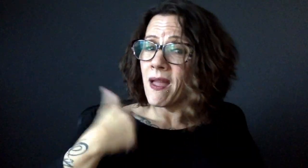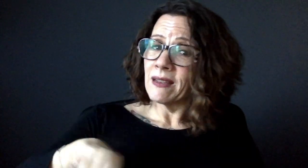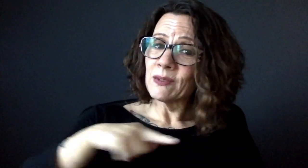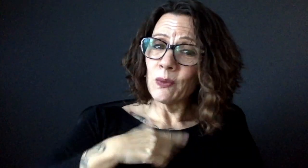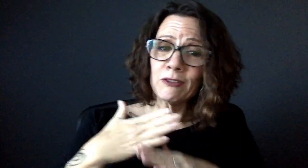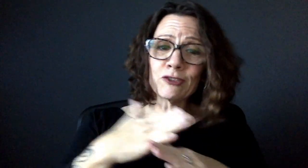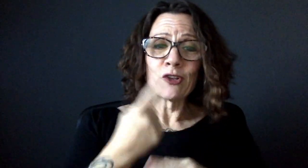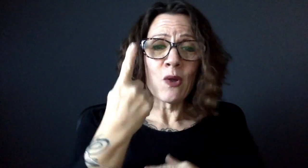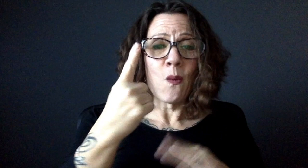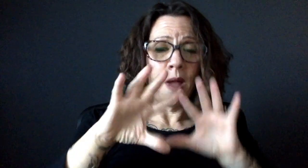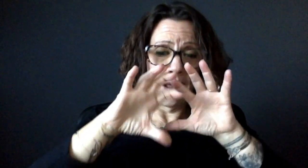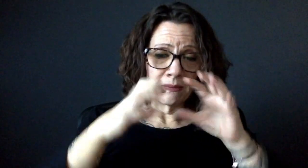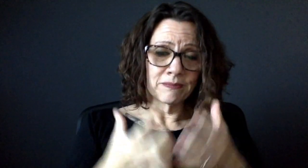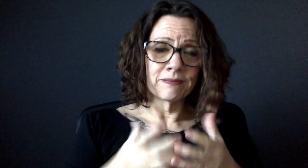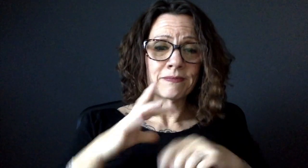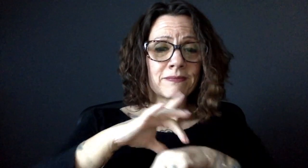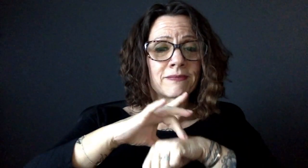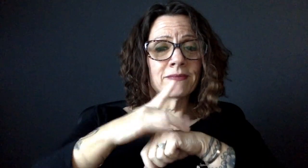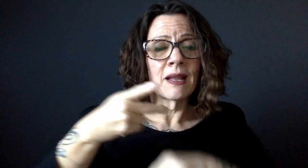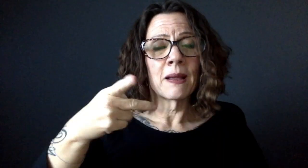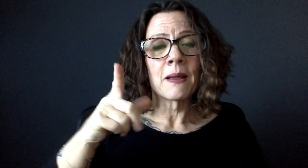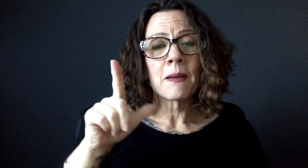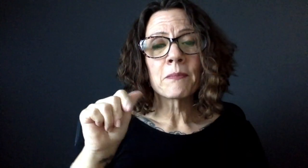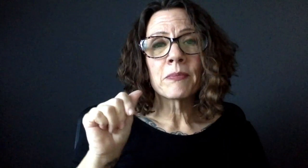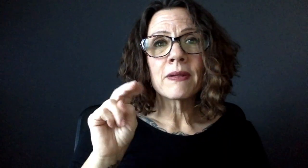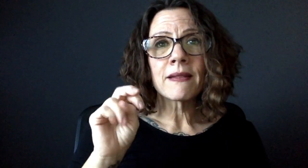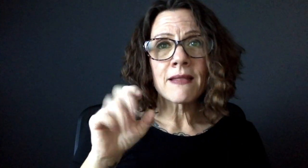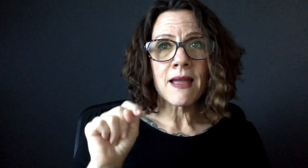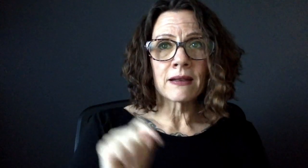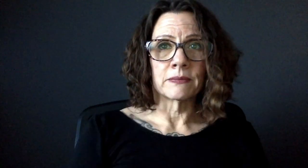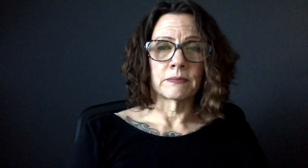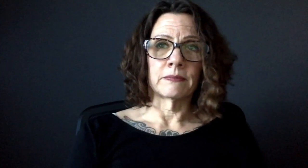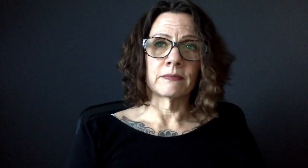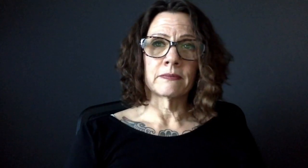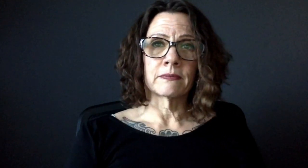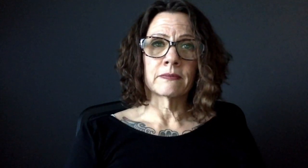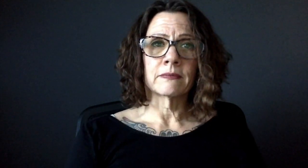as we are all share one planet.